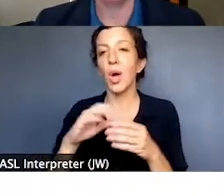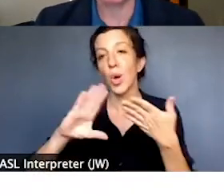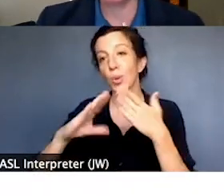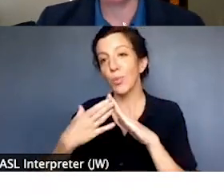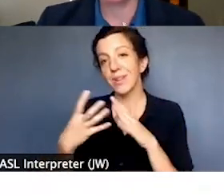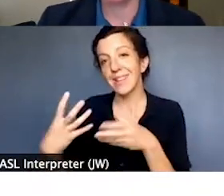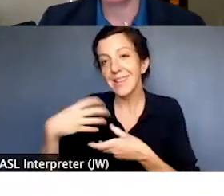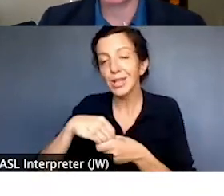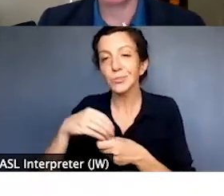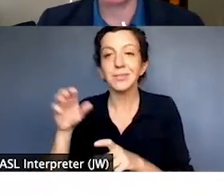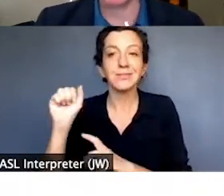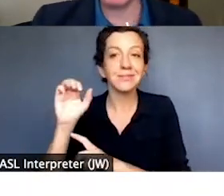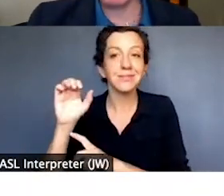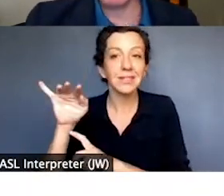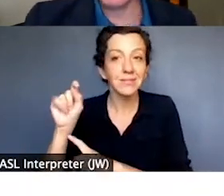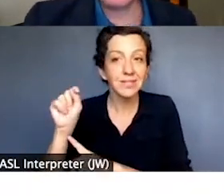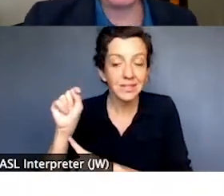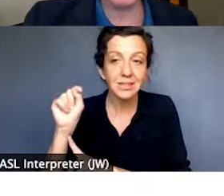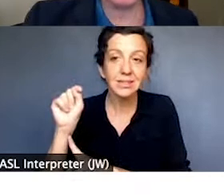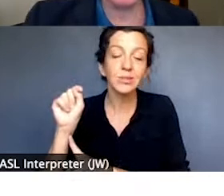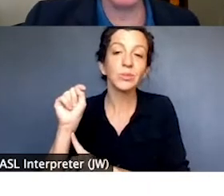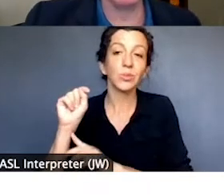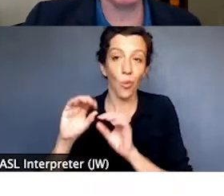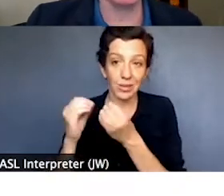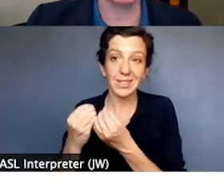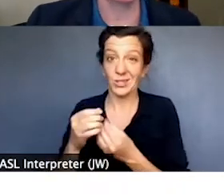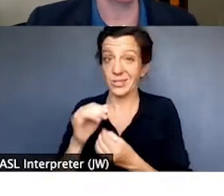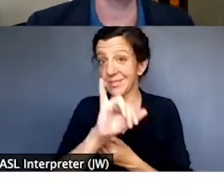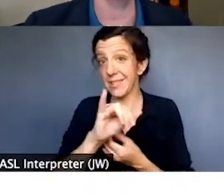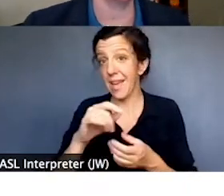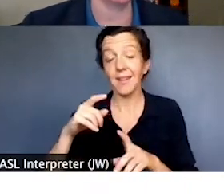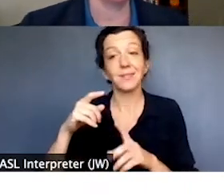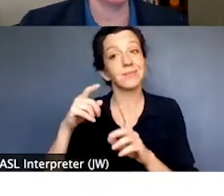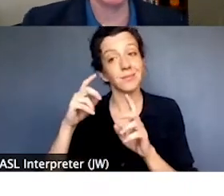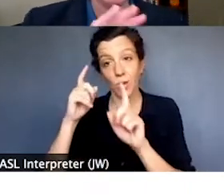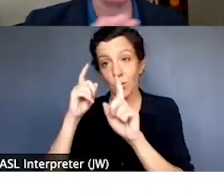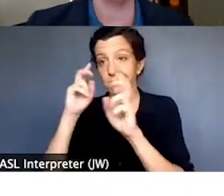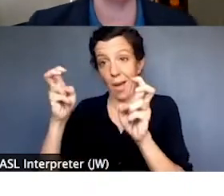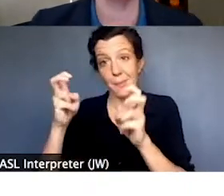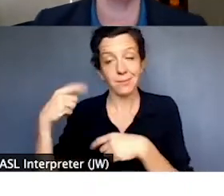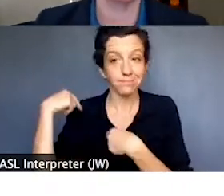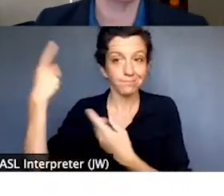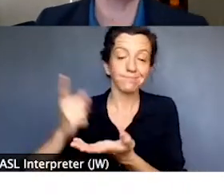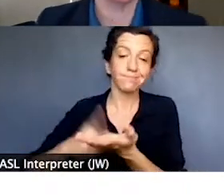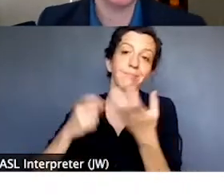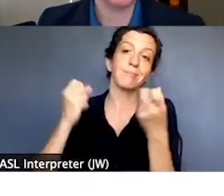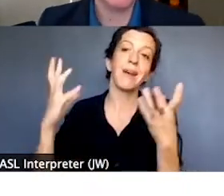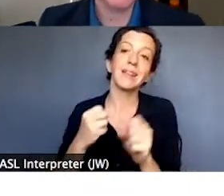The Republican Party and Libertarian Party are against. And then we have a whole group of organizations in support,